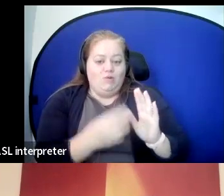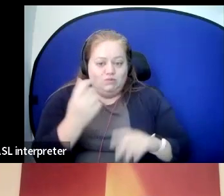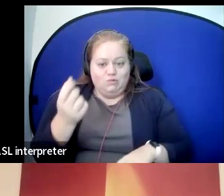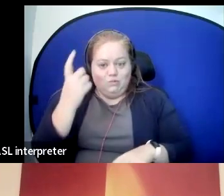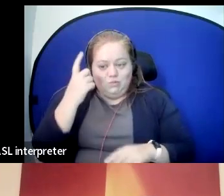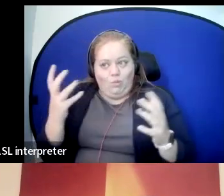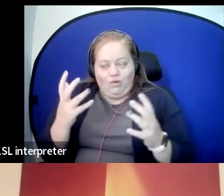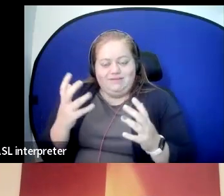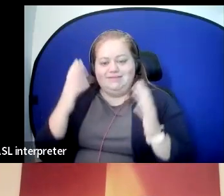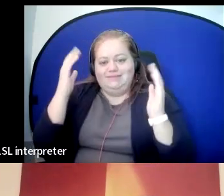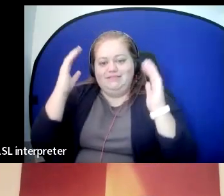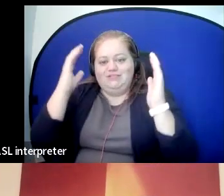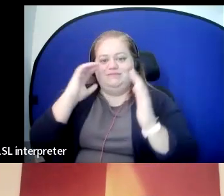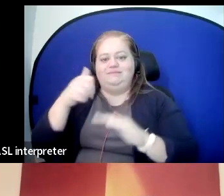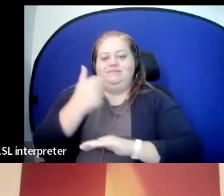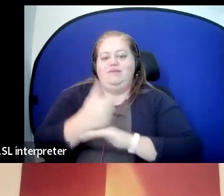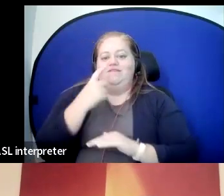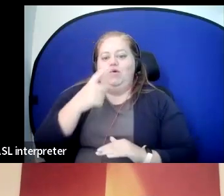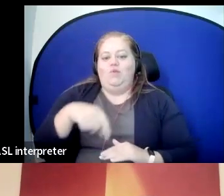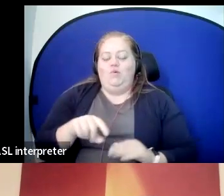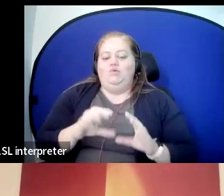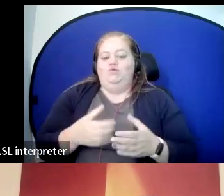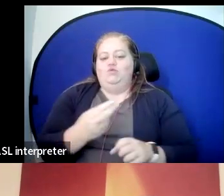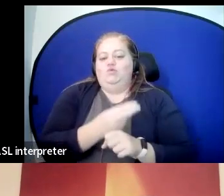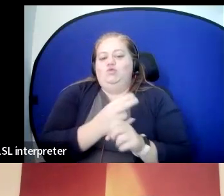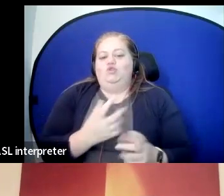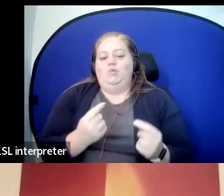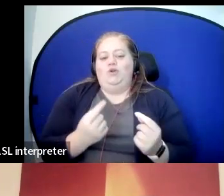what are the expectations and what are the questions that they're asking.